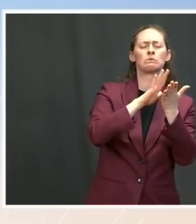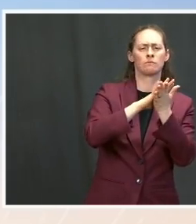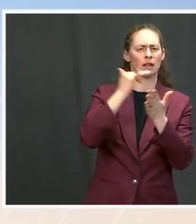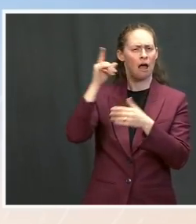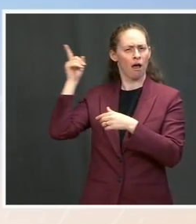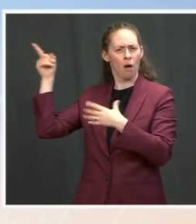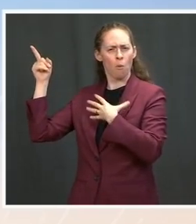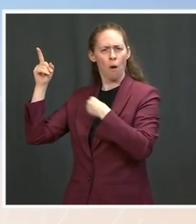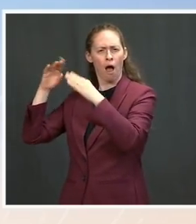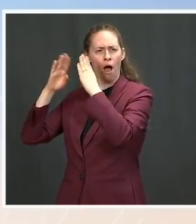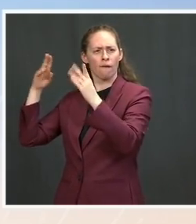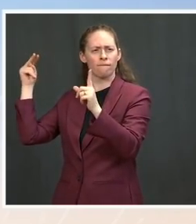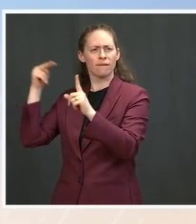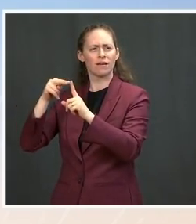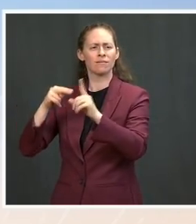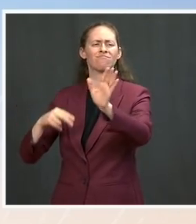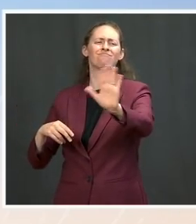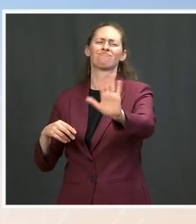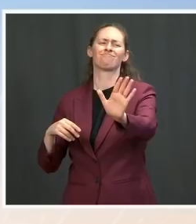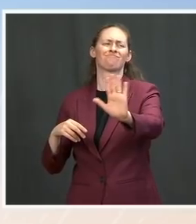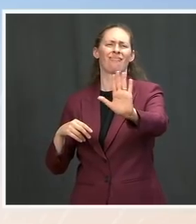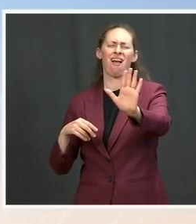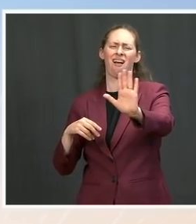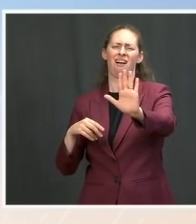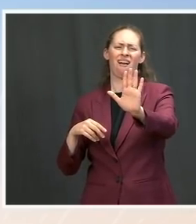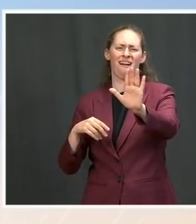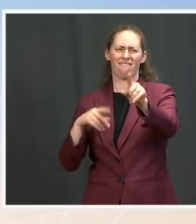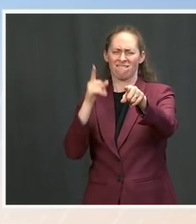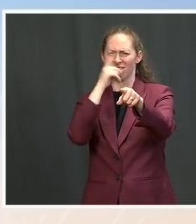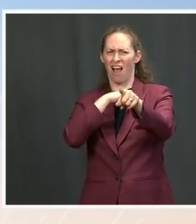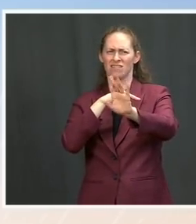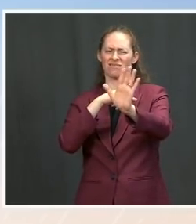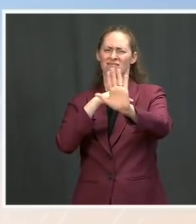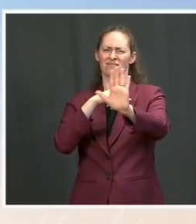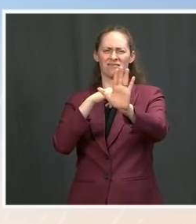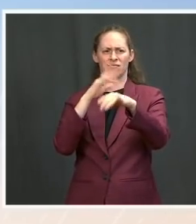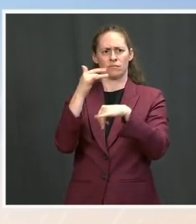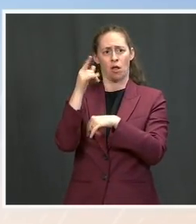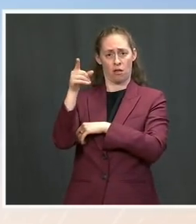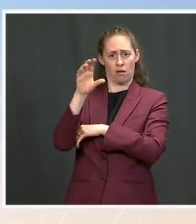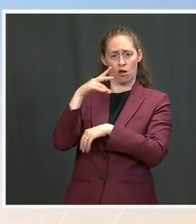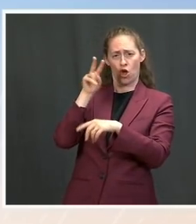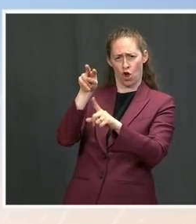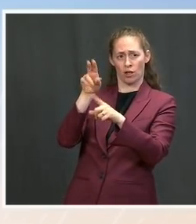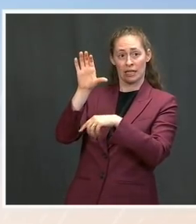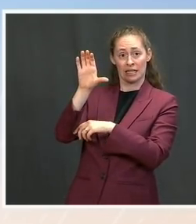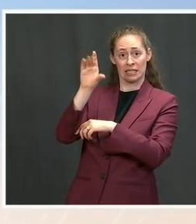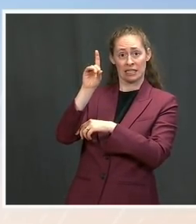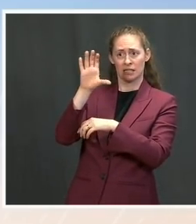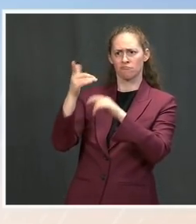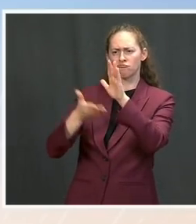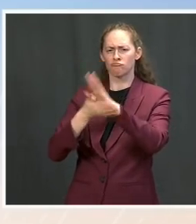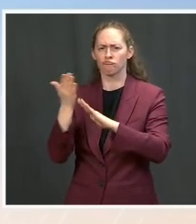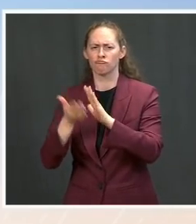Let's take a step back and talk about how the CDC works. The CDC -- it's actually a longstanding best practice